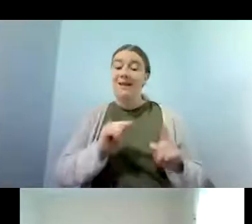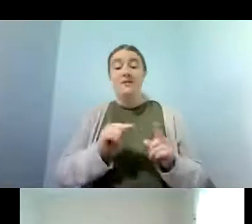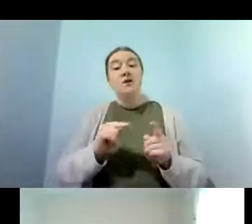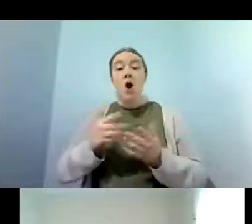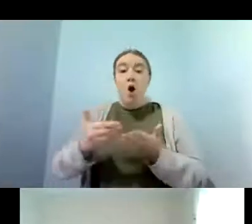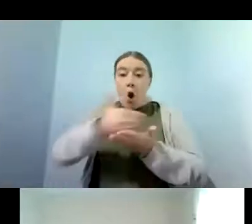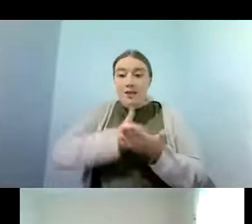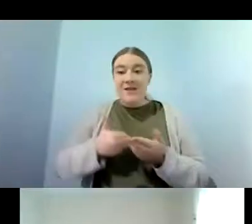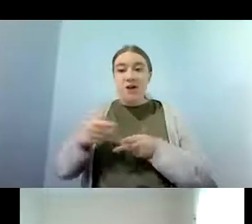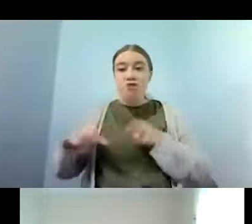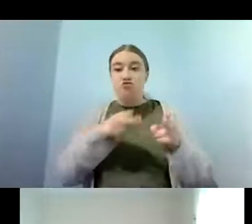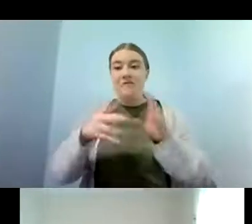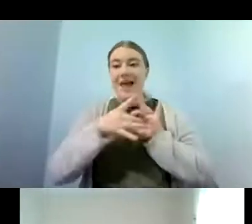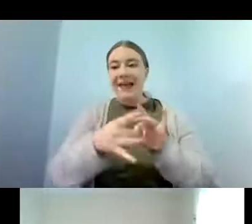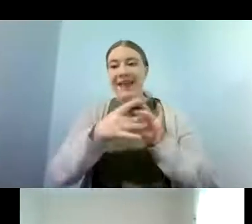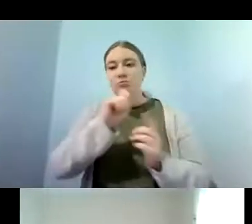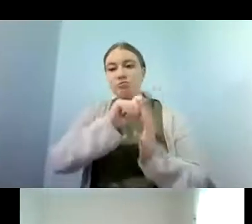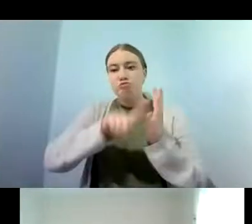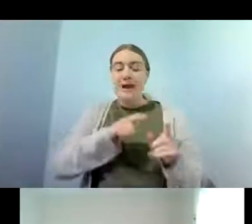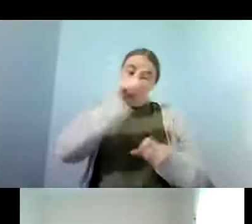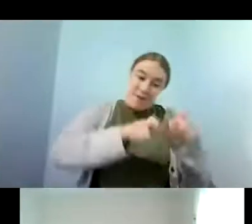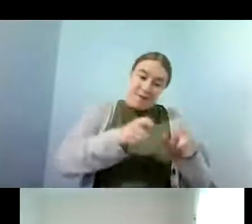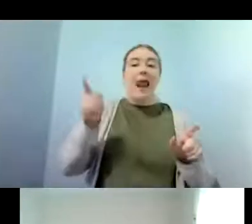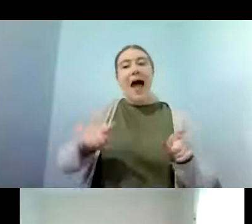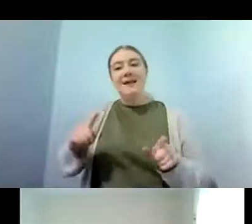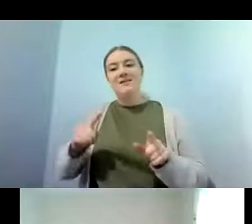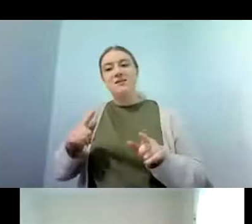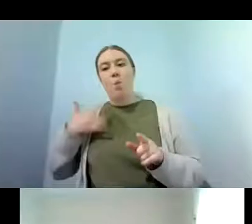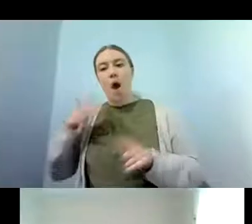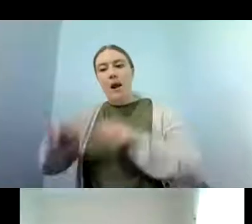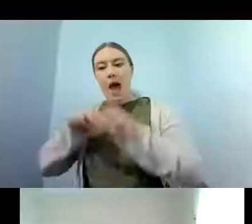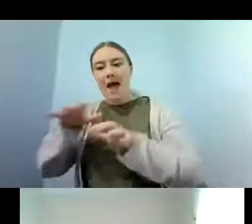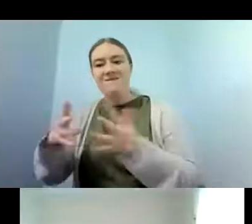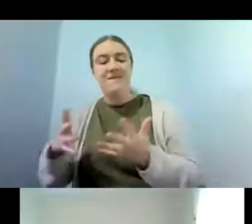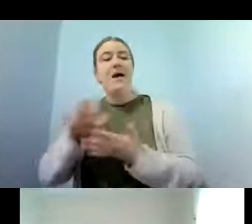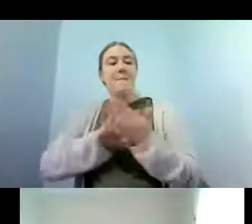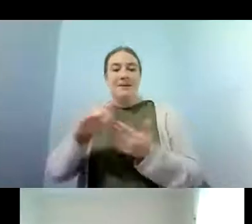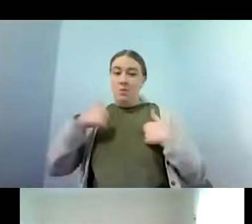people and wildlife and the aim of the project is to restore connectivity on the river severn